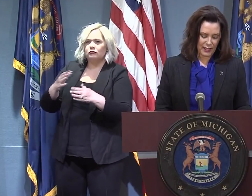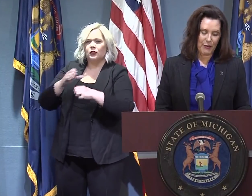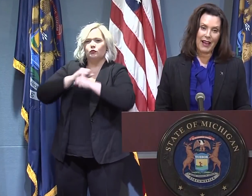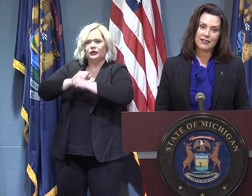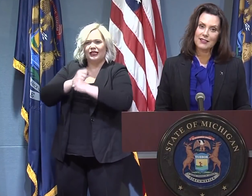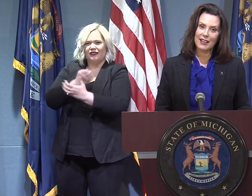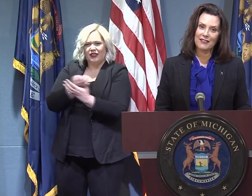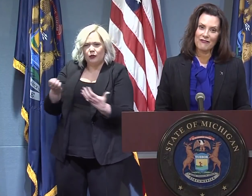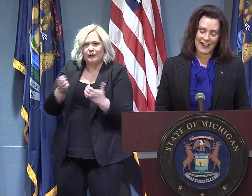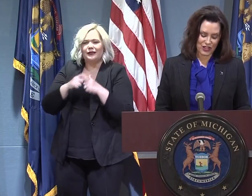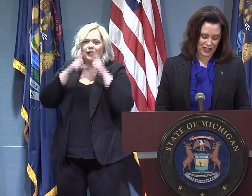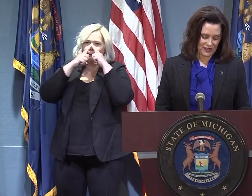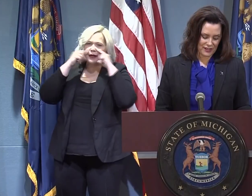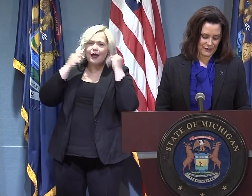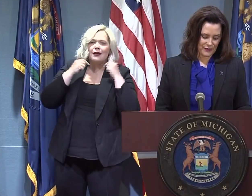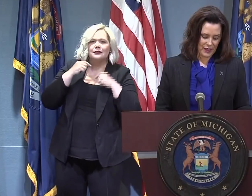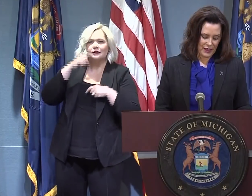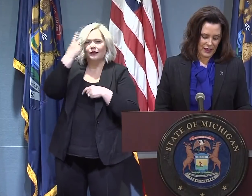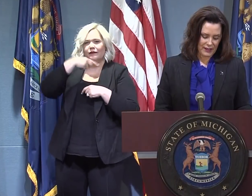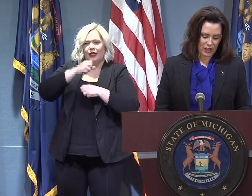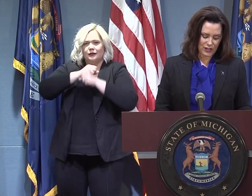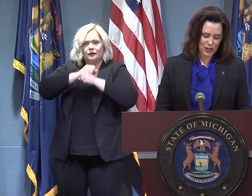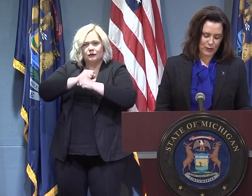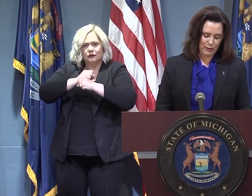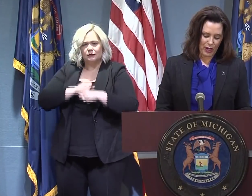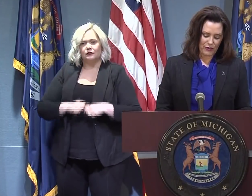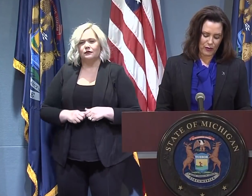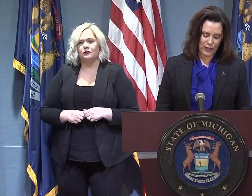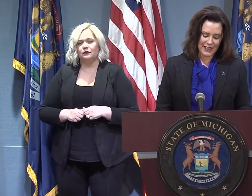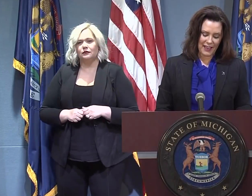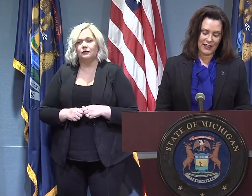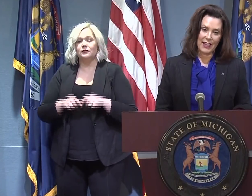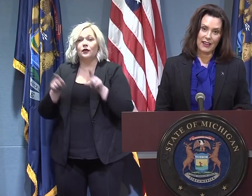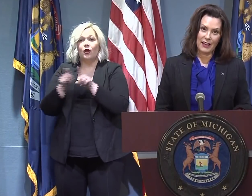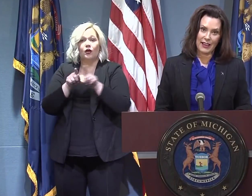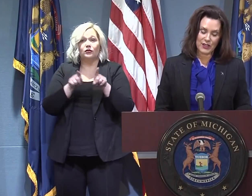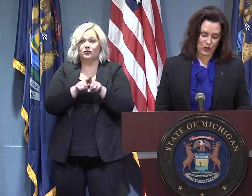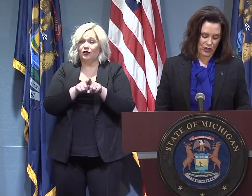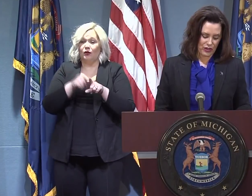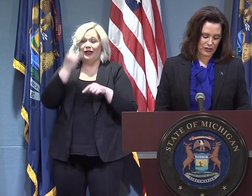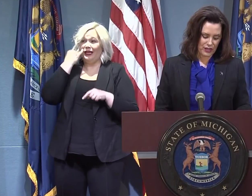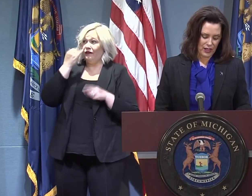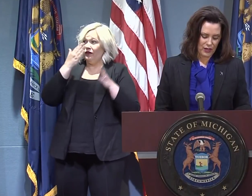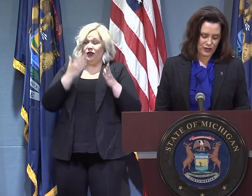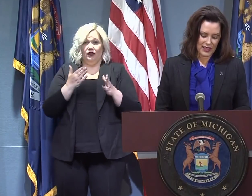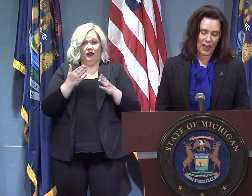SANITATION AND HYGIENE AND PROVIDING RECOMMENDED PROTECTIVE EQUIPMENT LIKE MASKS AND FACE